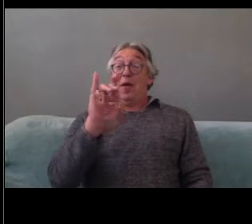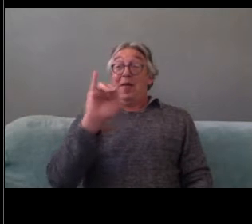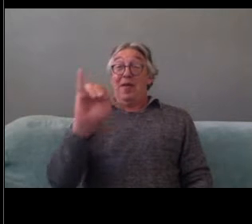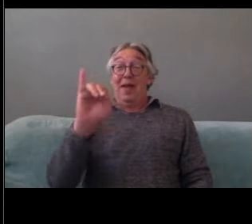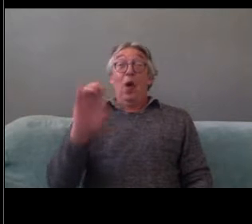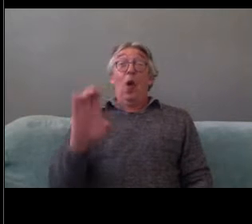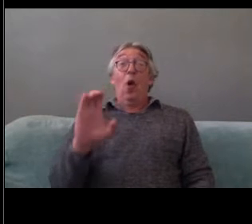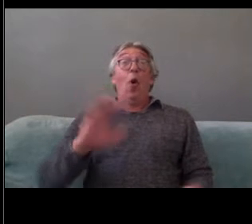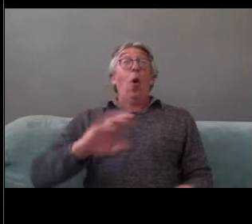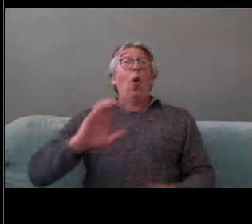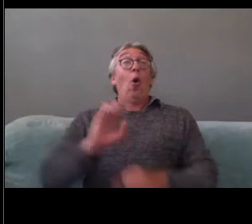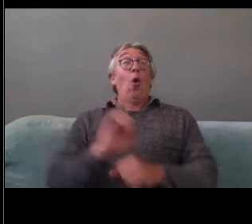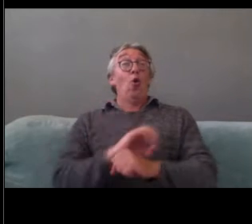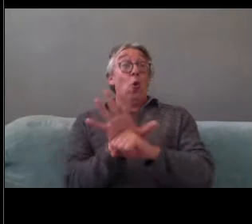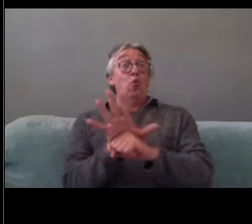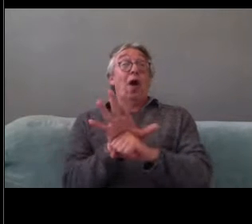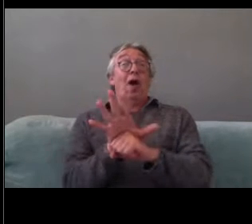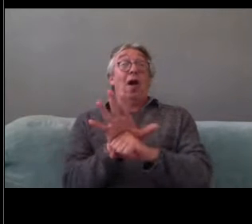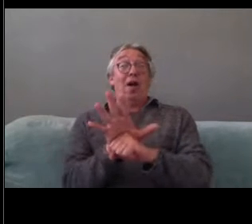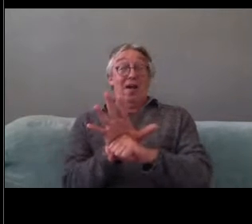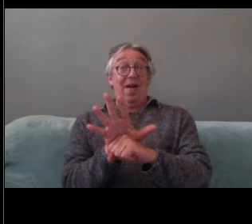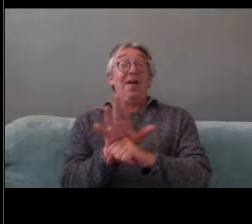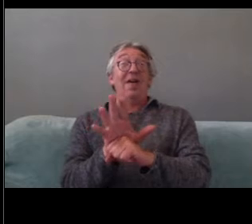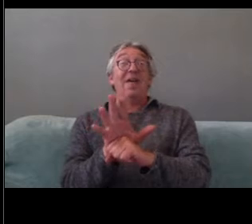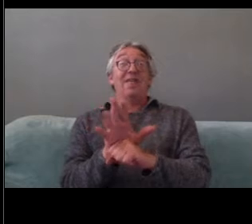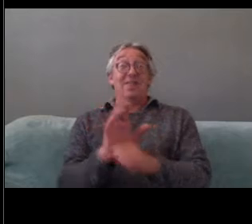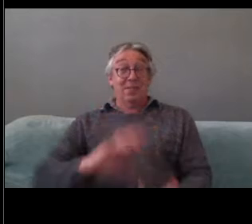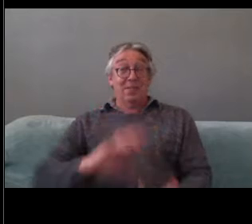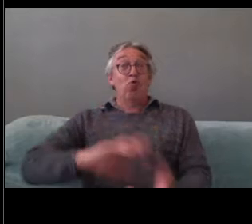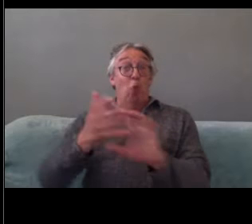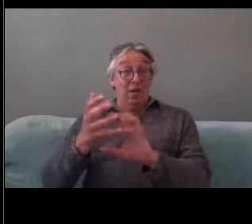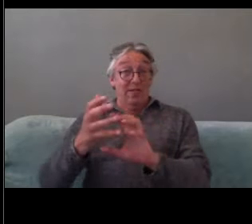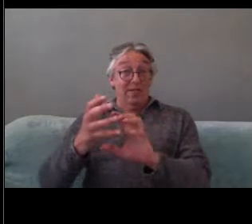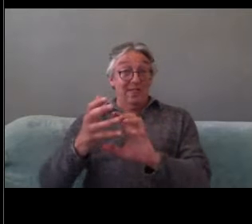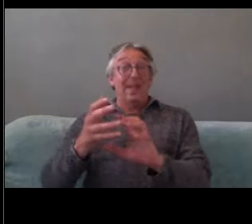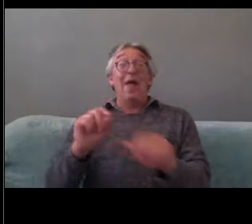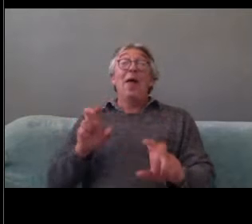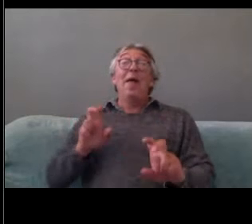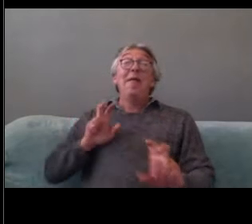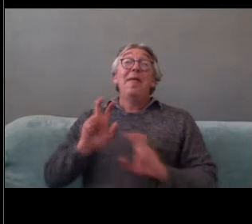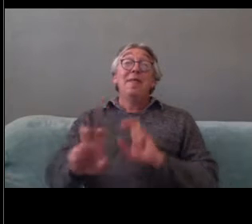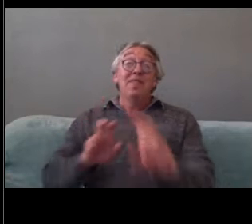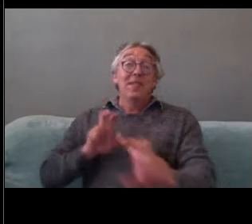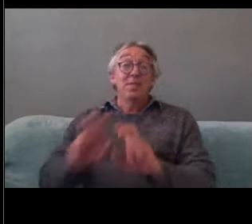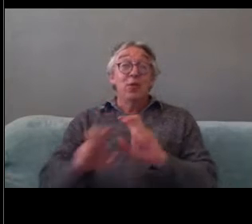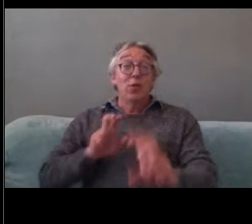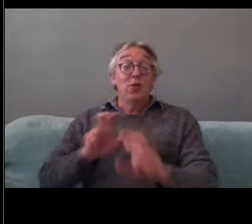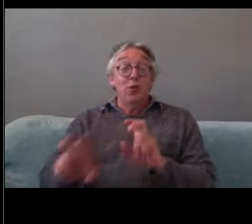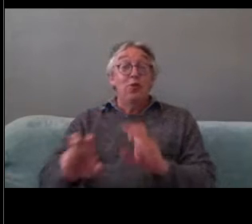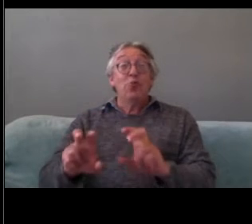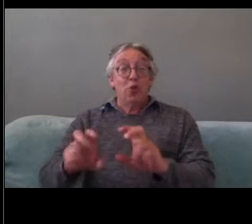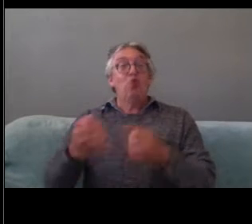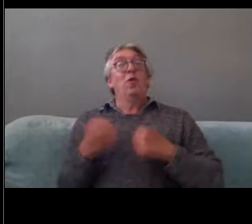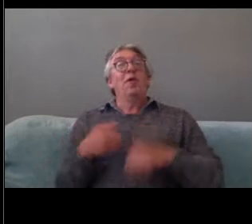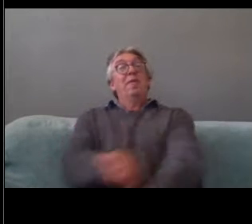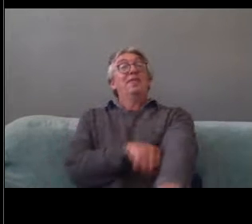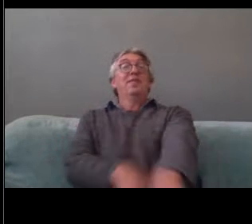In this link you can see updated information on what's happening.